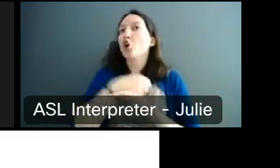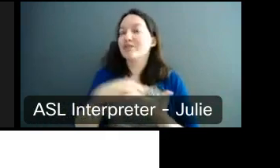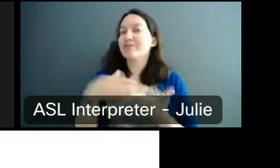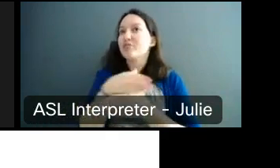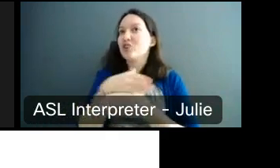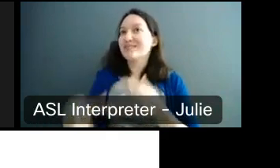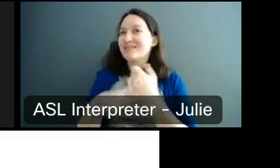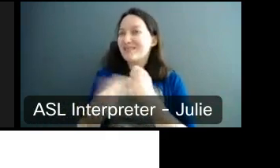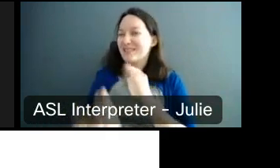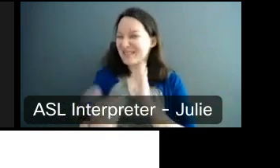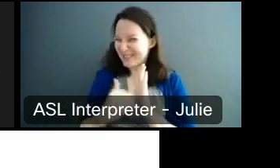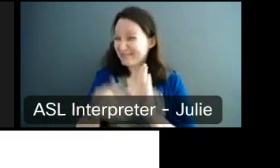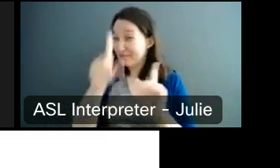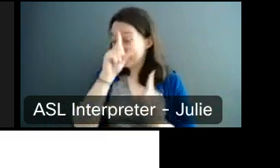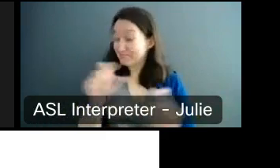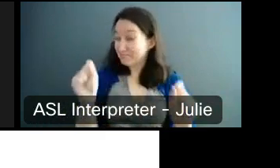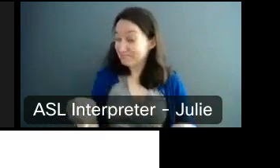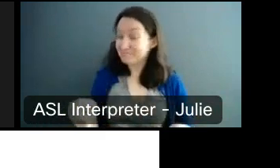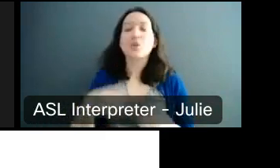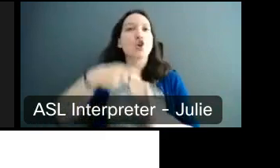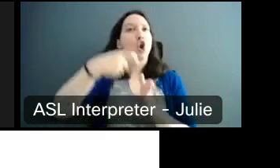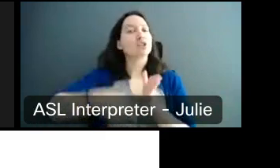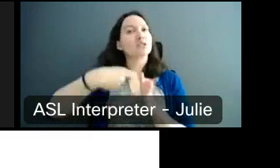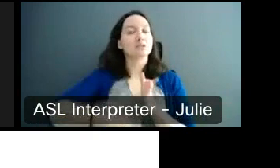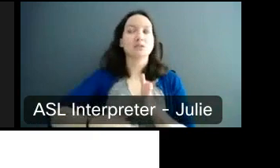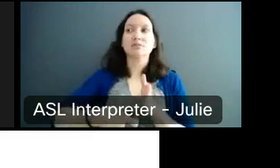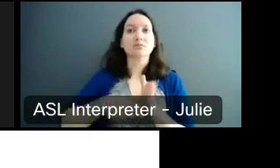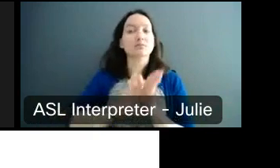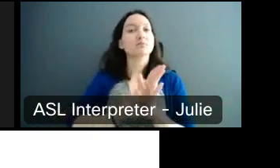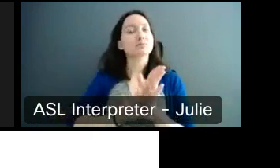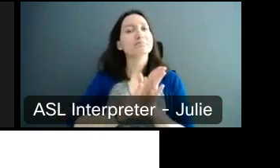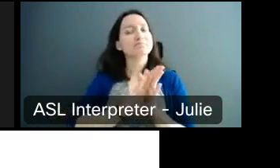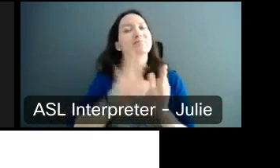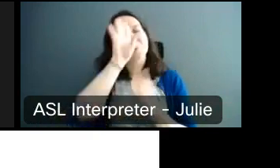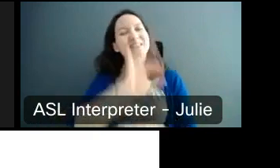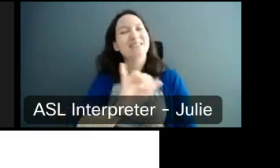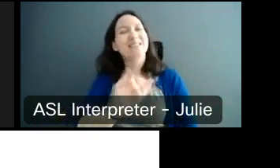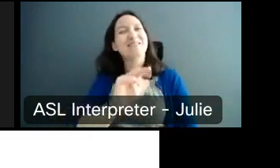Um, you know, our, our costs, uh, are are rising with inflation and other things, but we are.